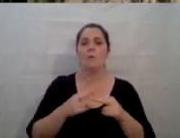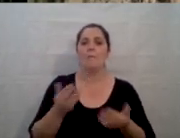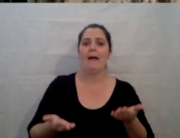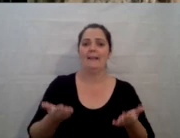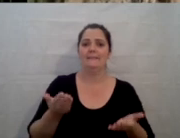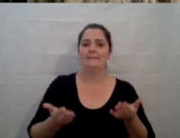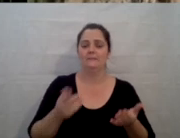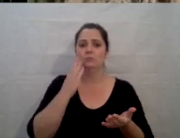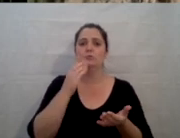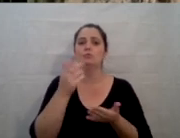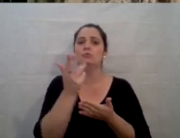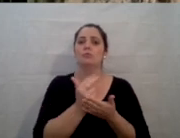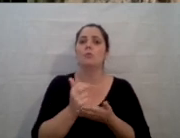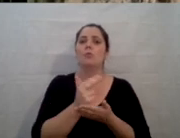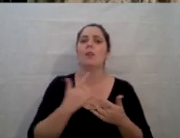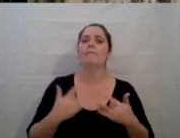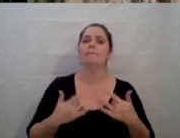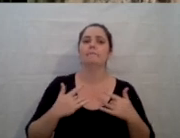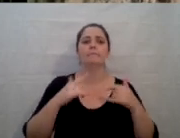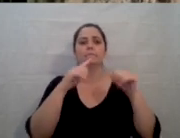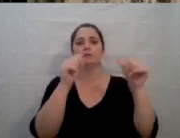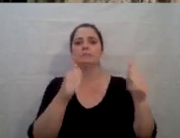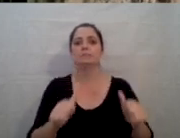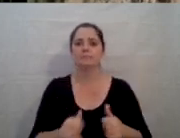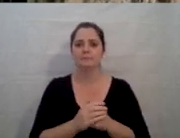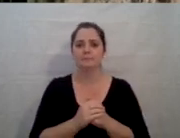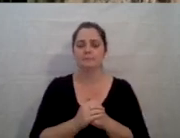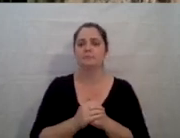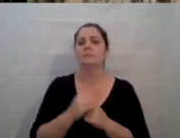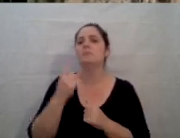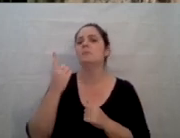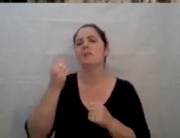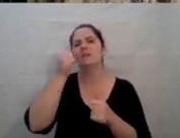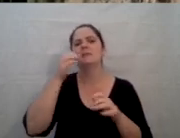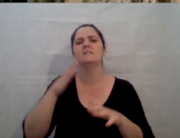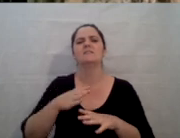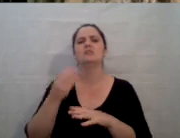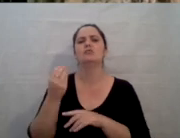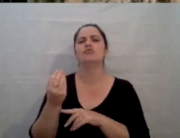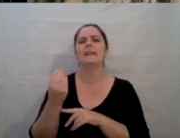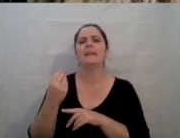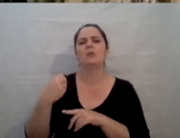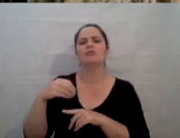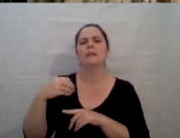drawing. It's actually named after a Greek Sculptor, classical Greek sculptor named Praxiteles, who did some of the first classical